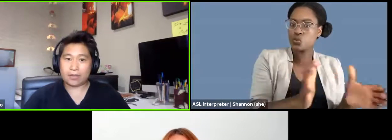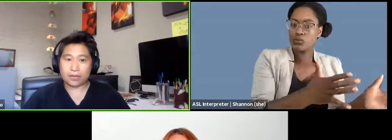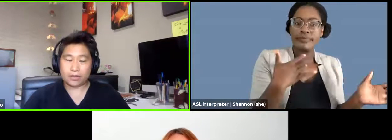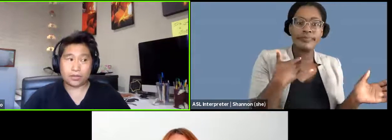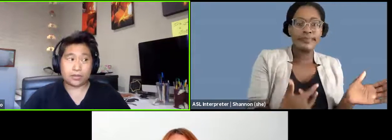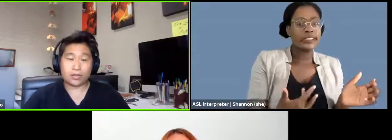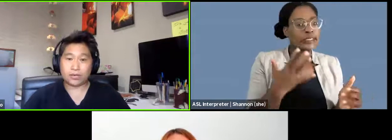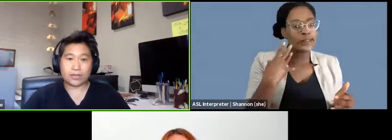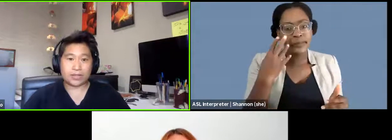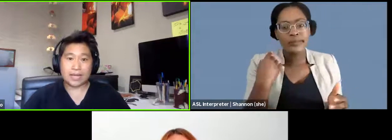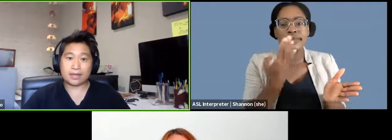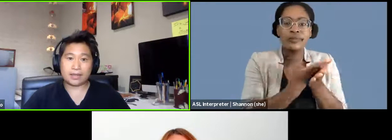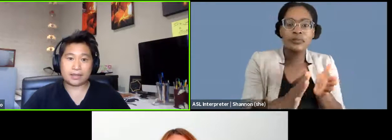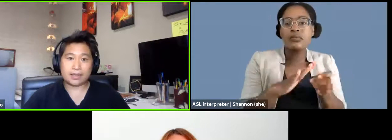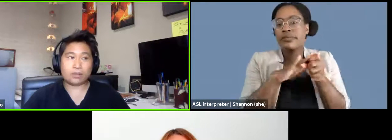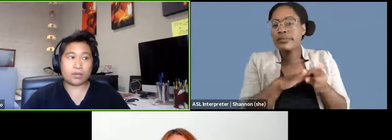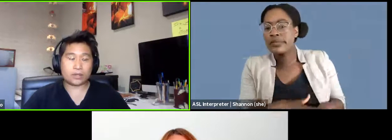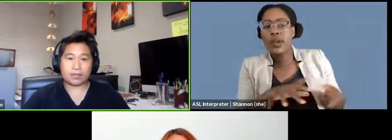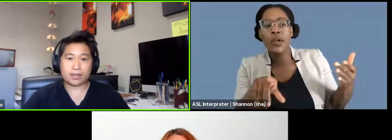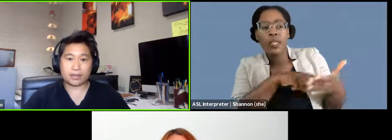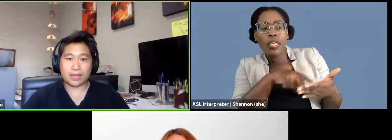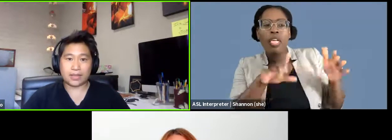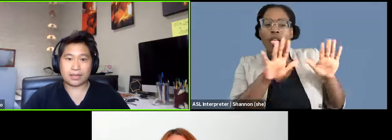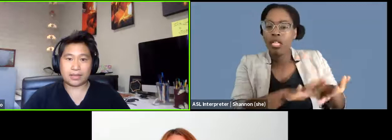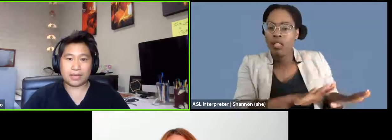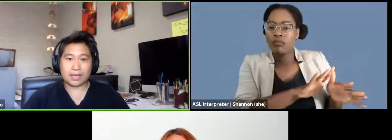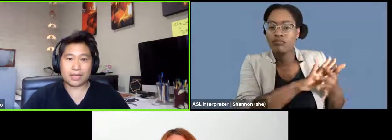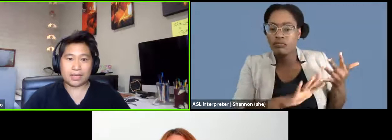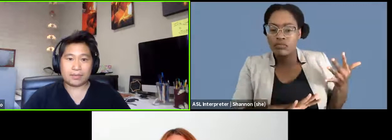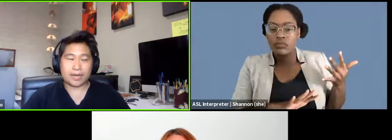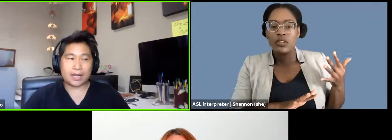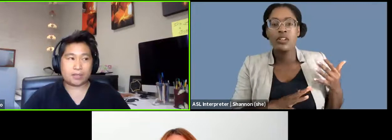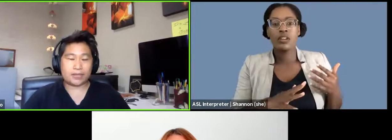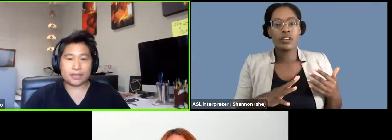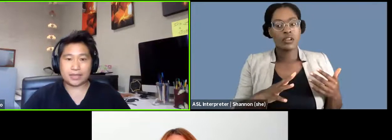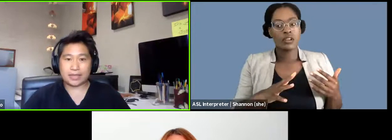how are they doing? If there was anything they wanted to bring to light and help facilitate